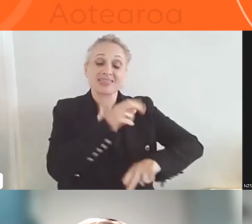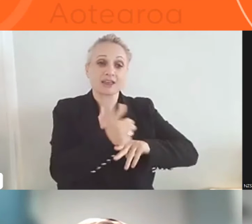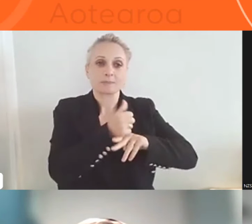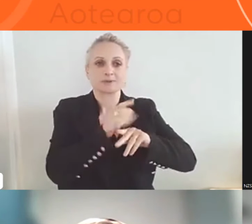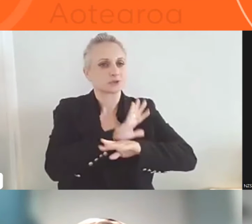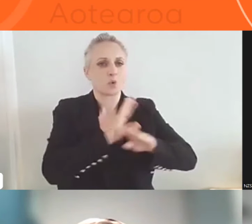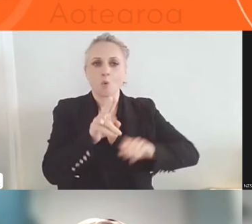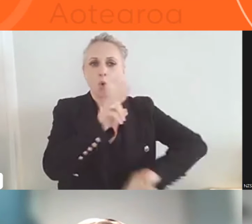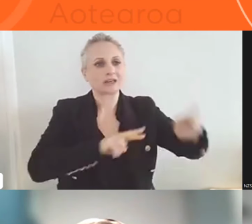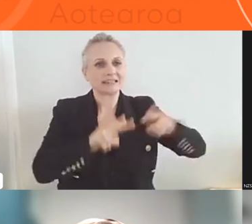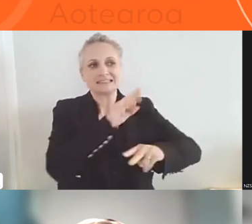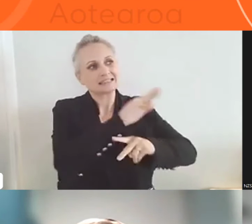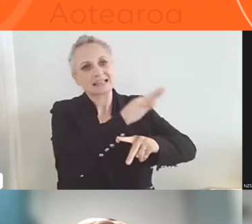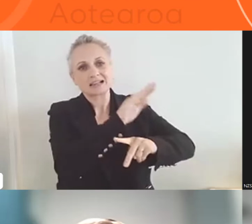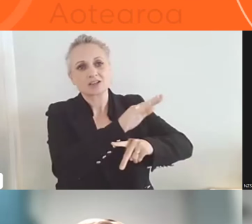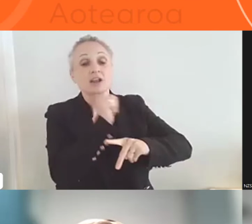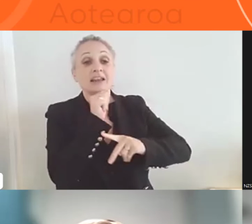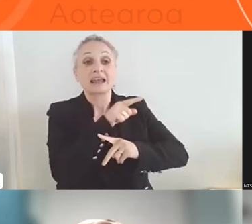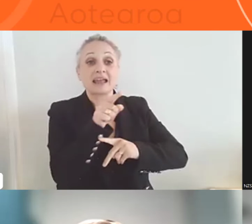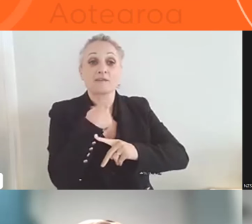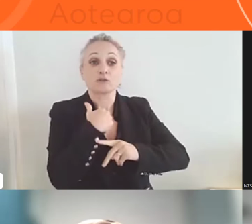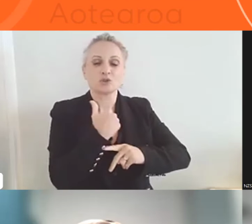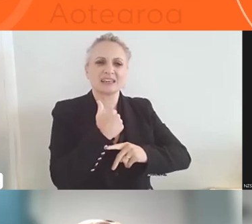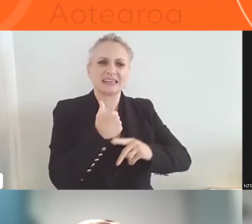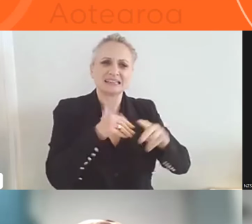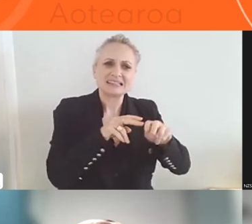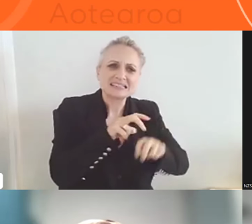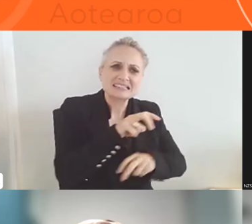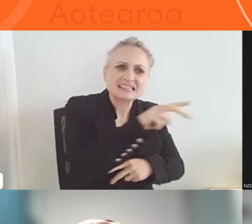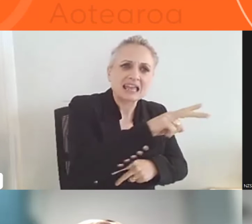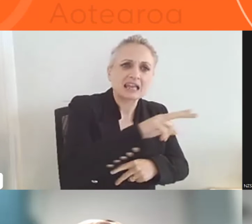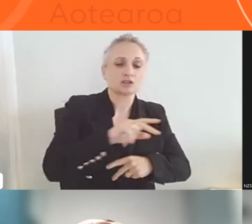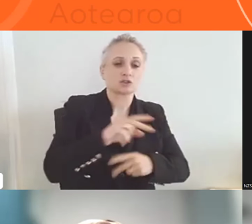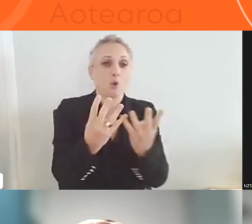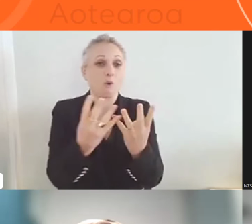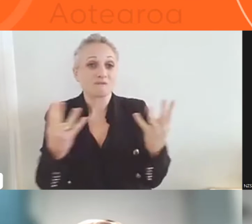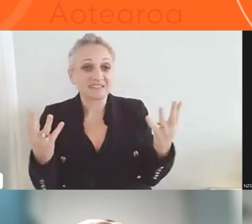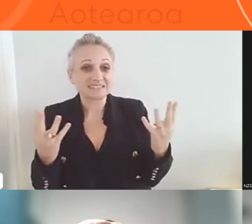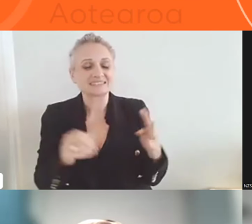stairs, it's really hard to get in that way for your own home.